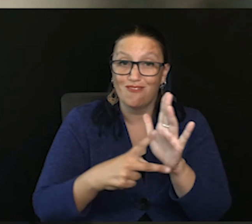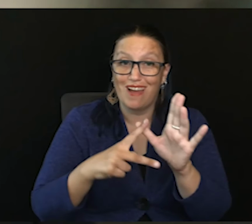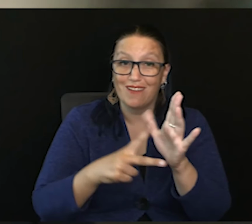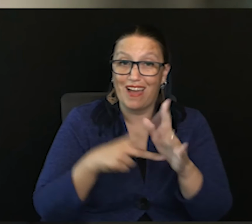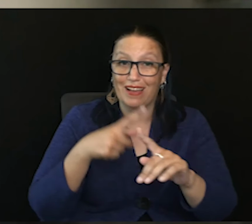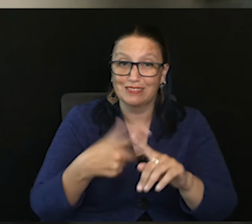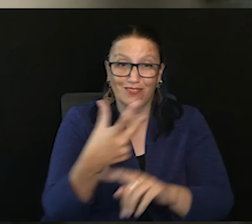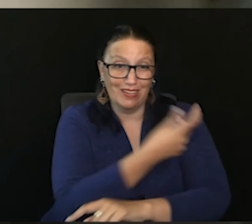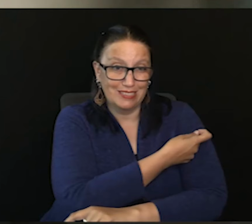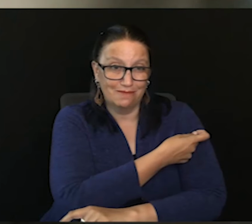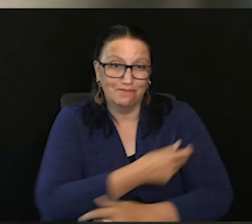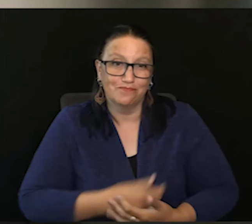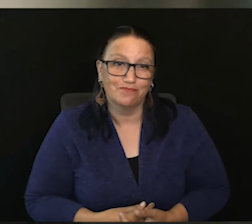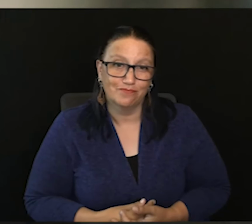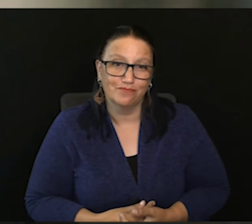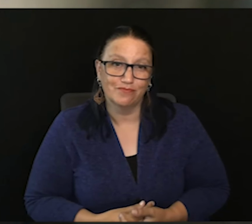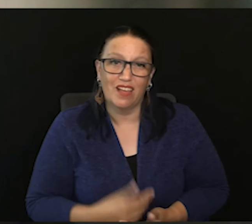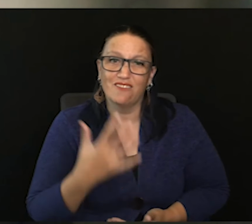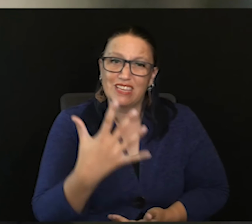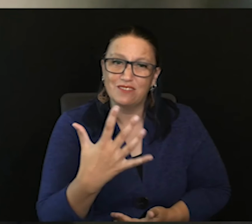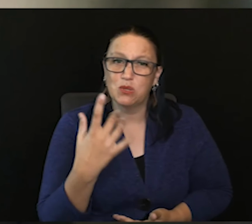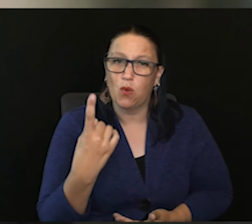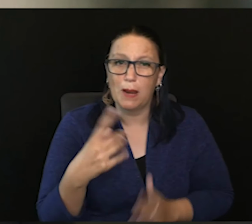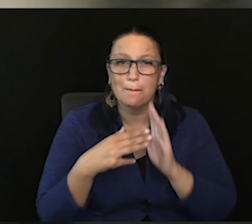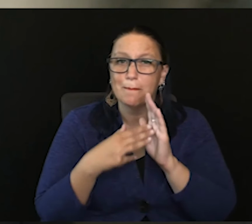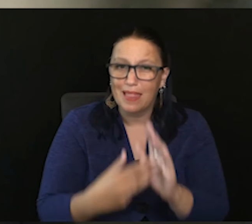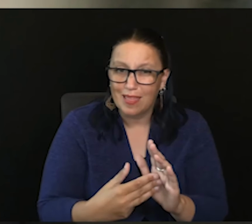We had 51 million units of Novavax that will be available.